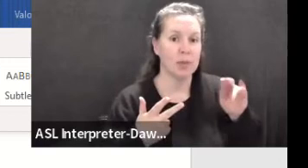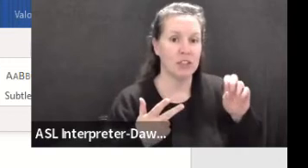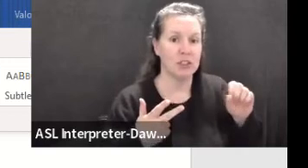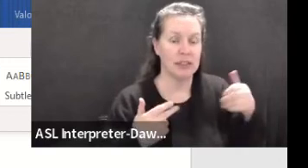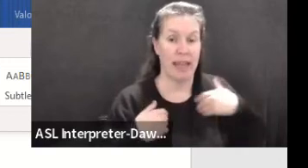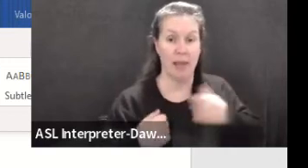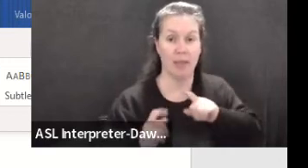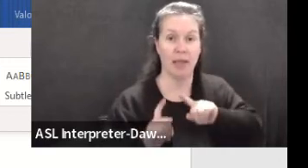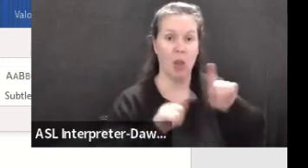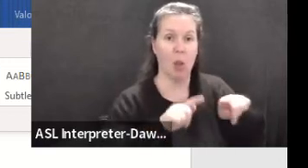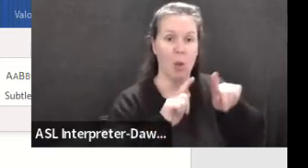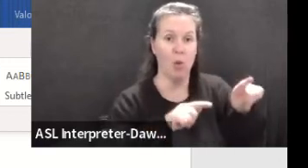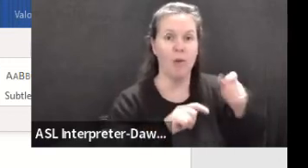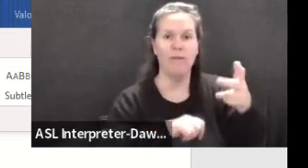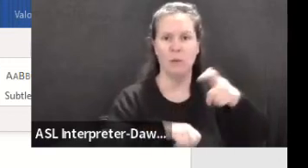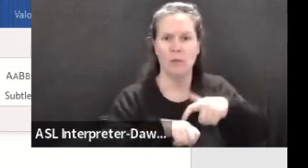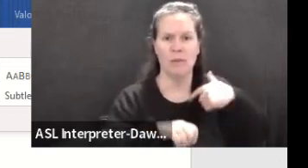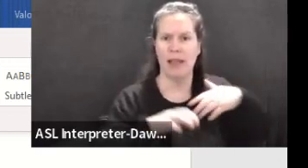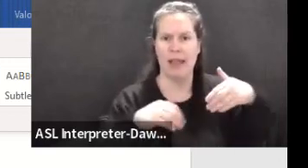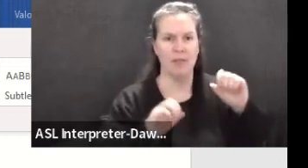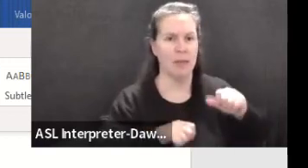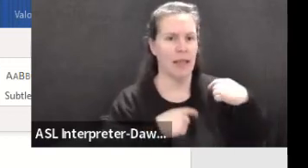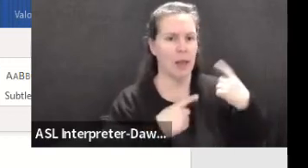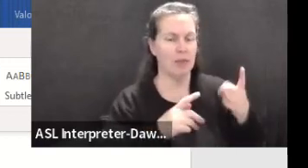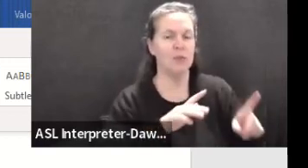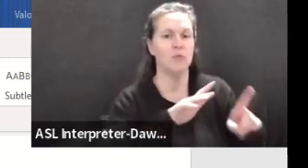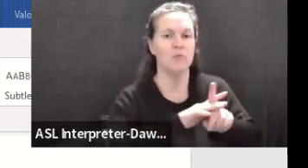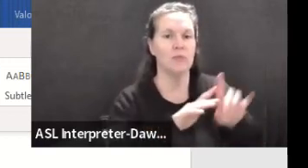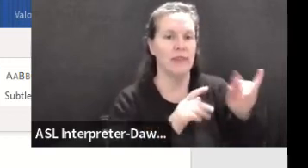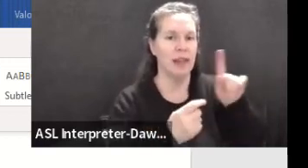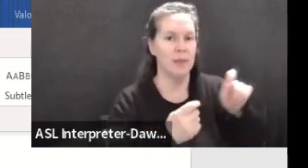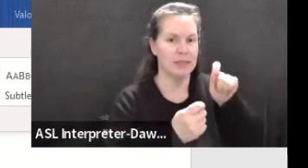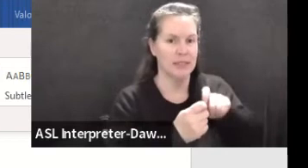and the few times I haven't been able to make it to that particular public meeting.